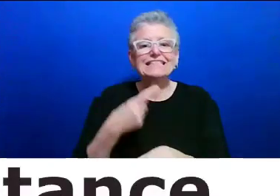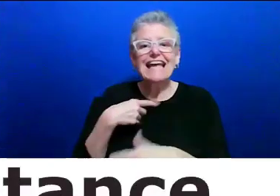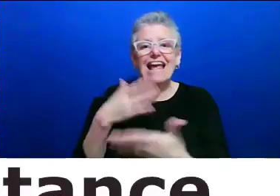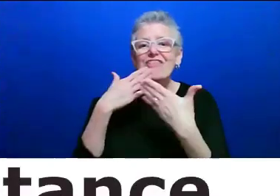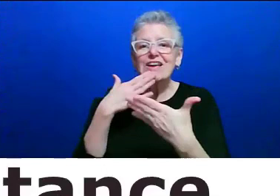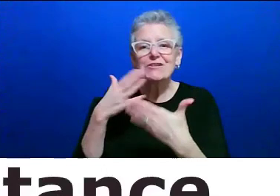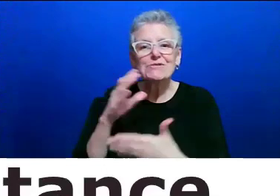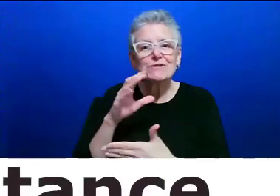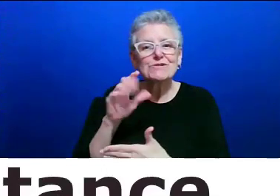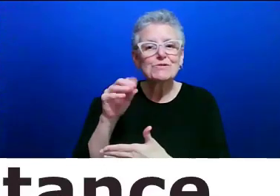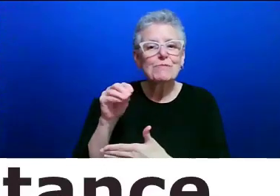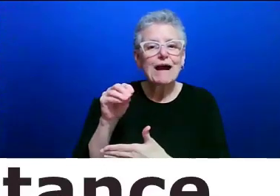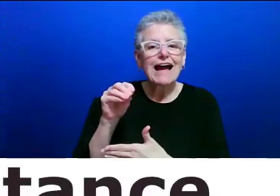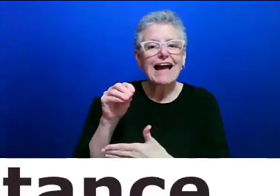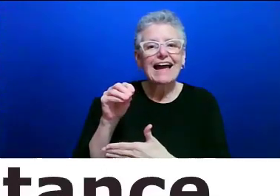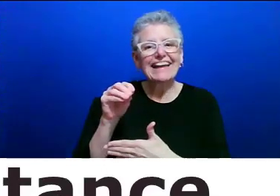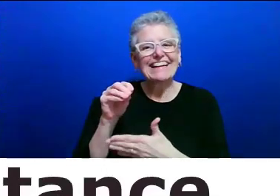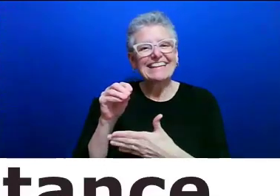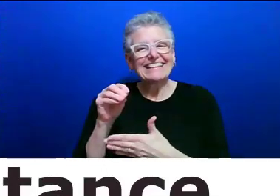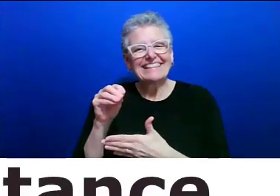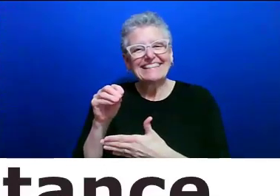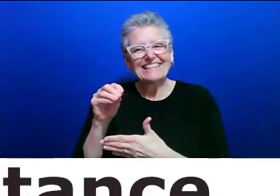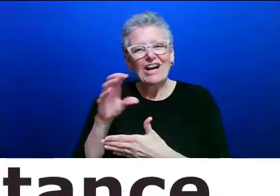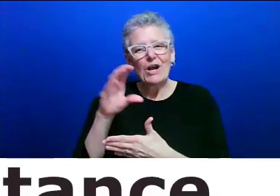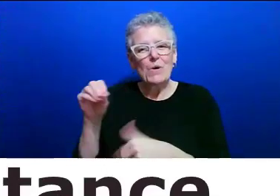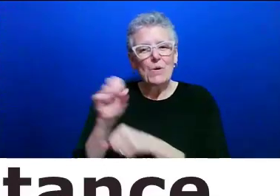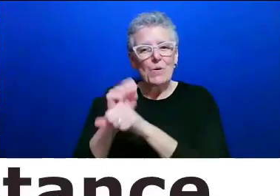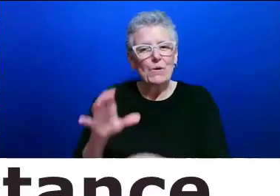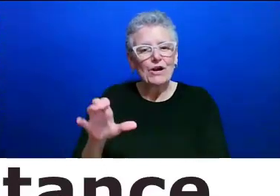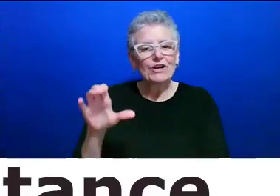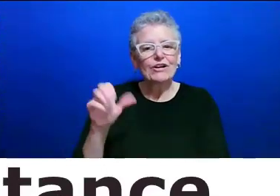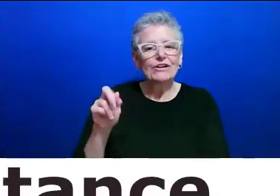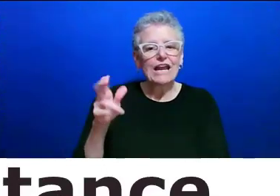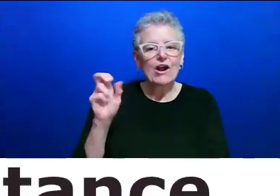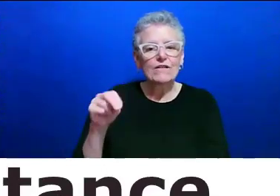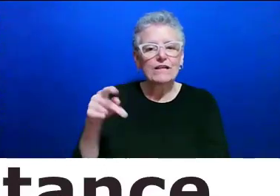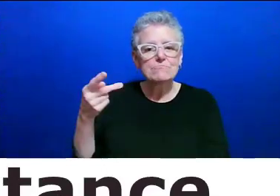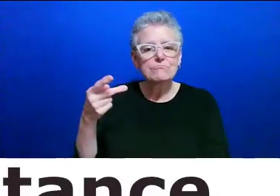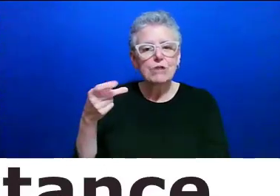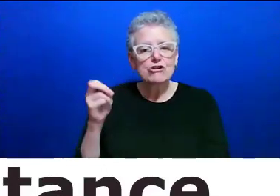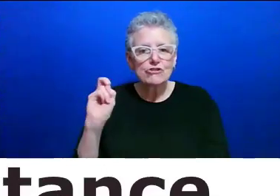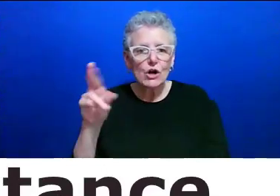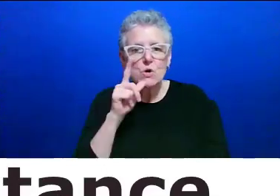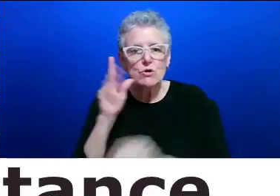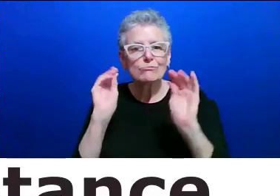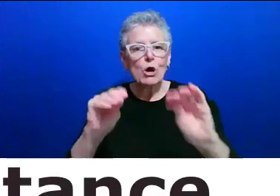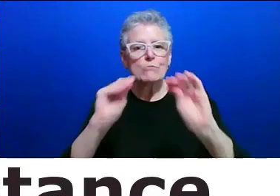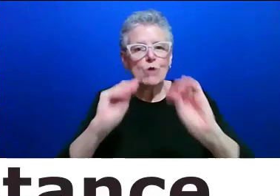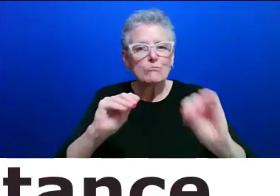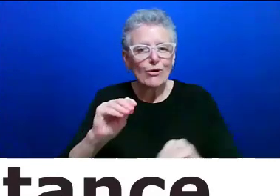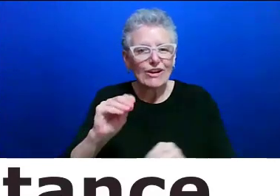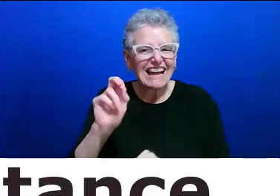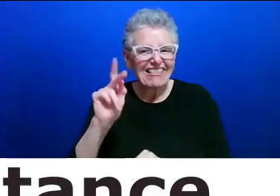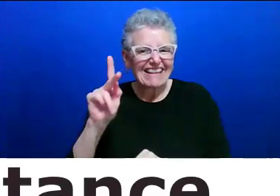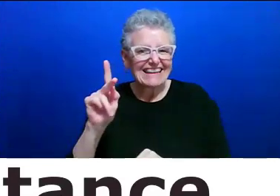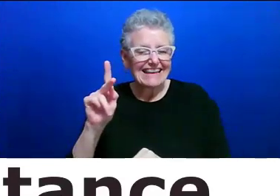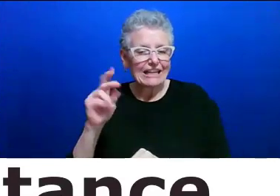Carolyn Parker, who's dropping all of these links for you in the chat as well. And so please bookmark them if you're intrigued.